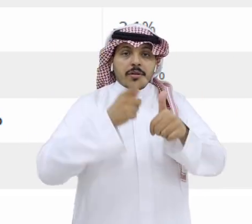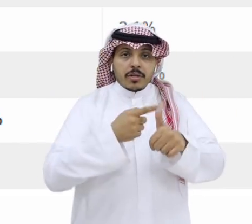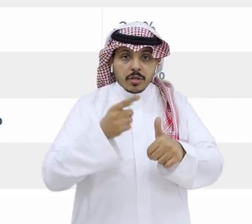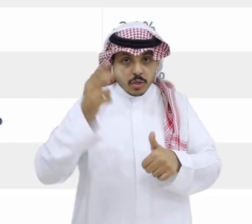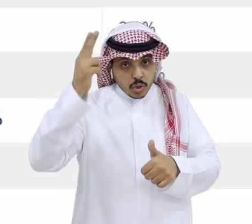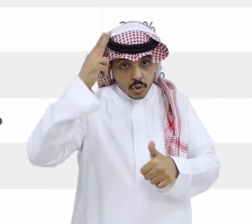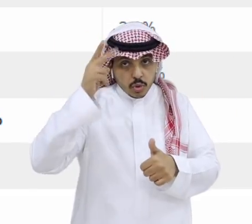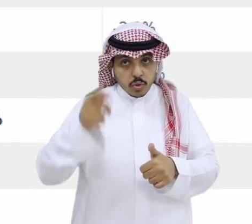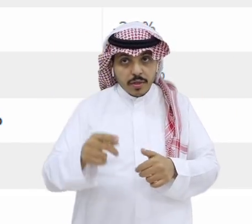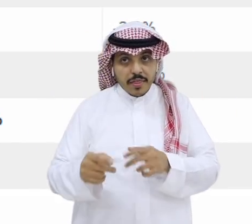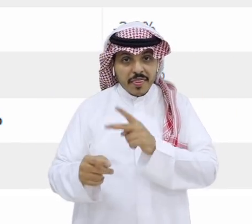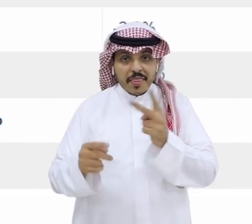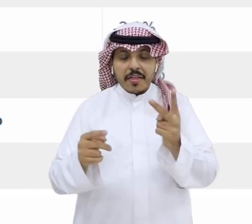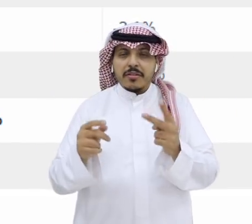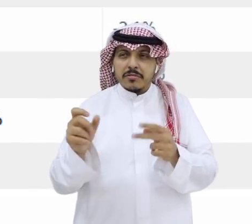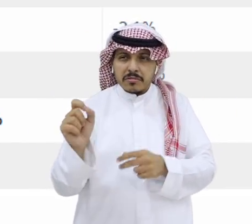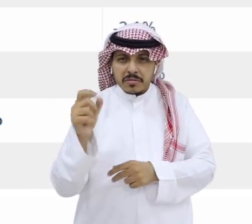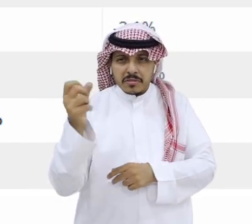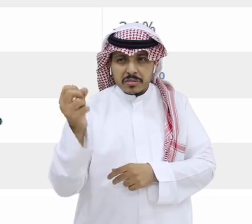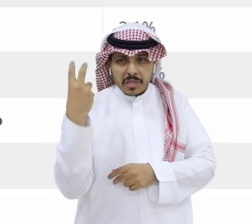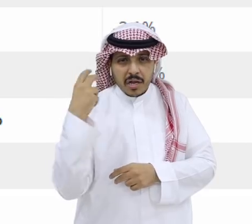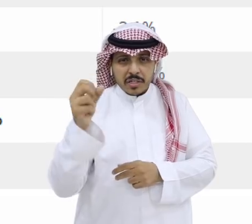They are number 2 in KSA since 2 or 3 months.